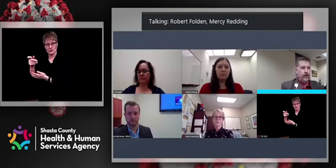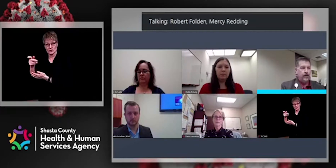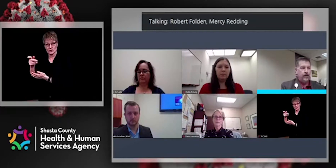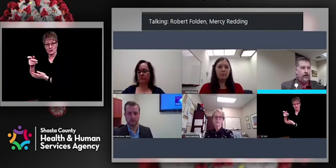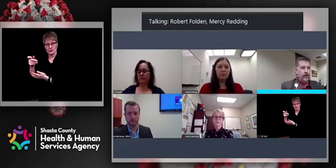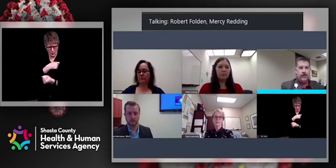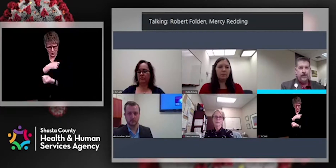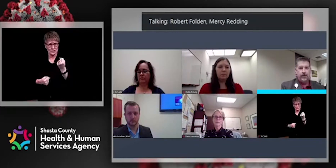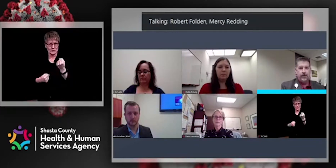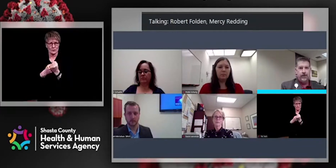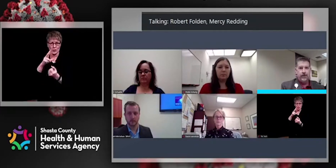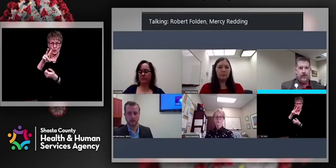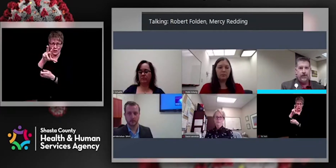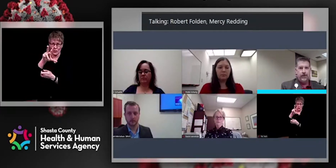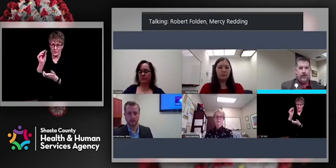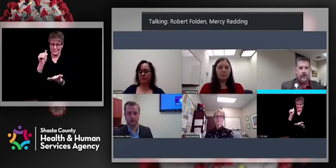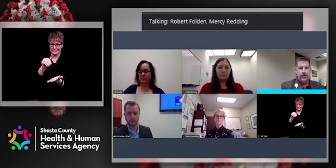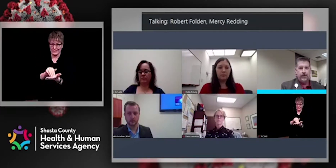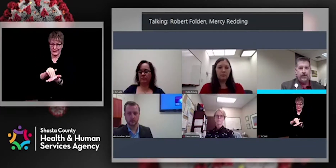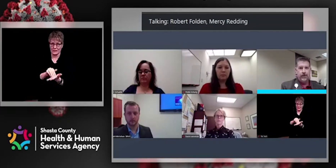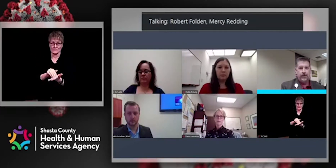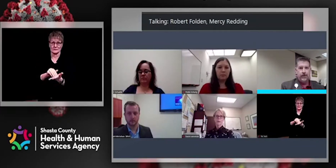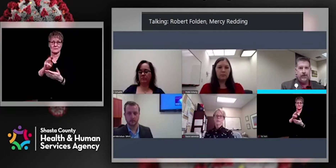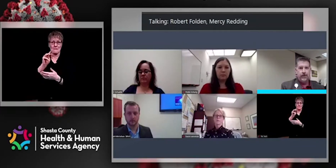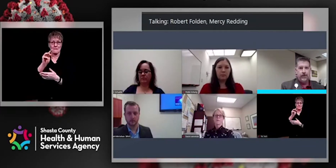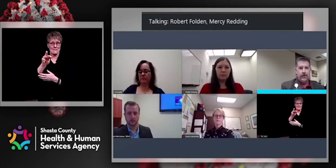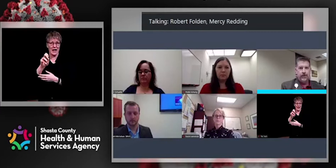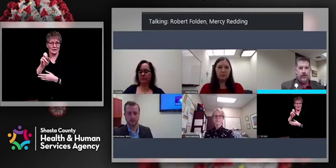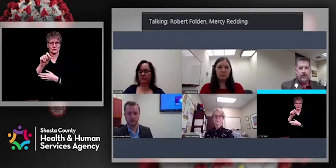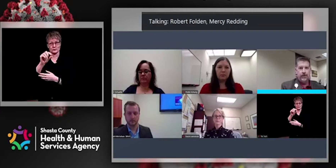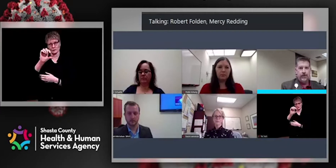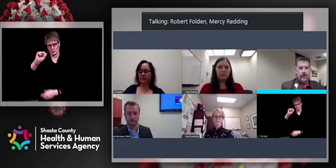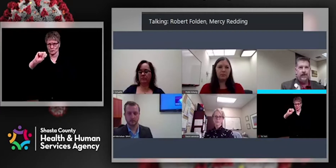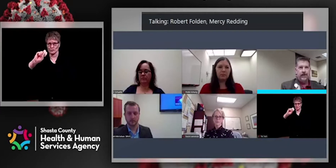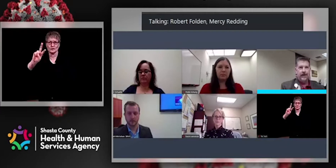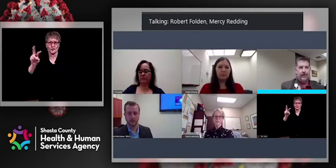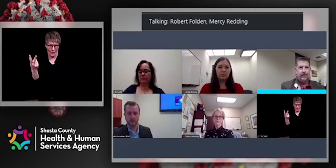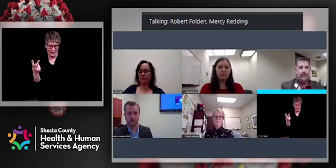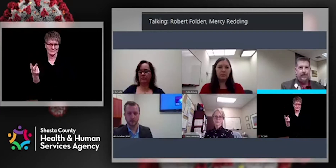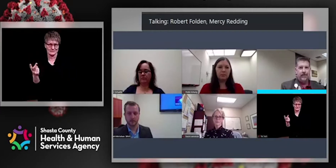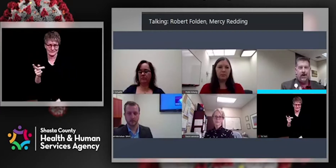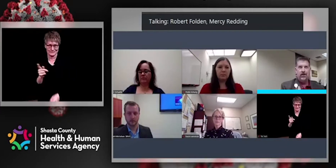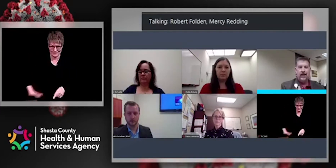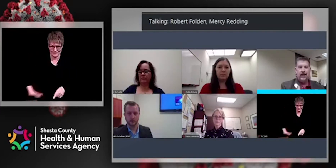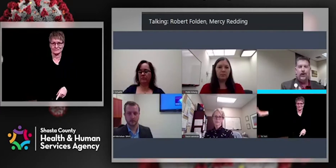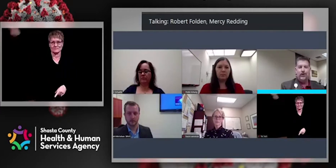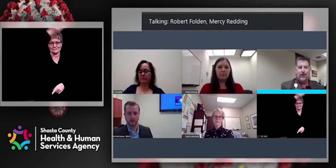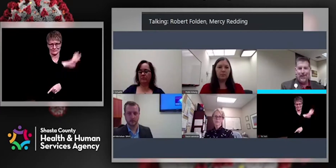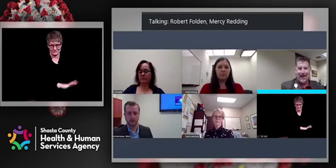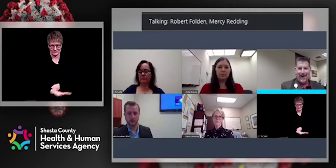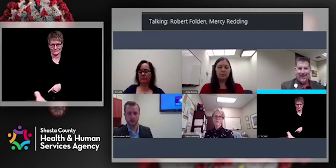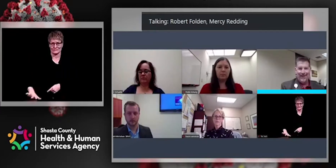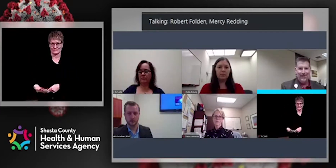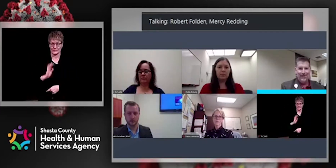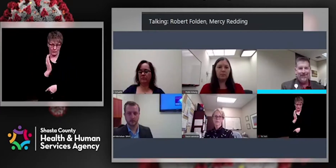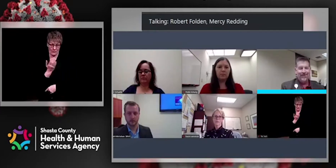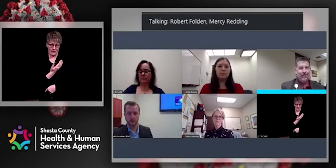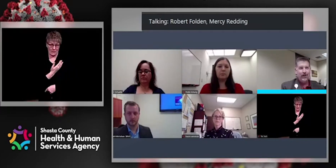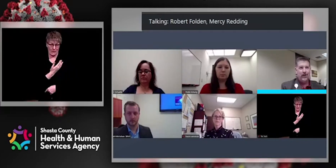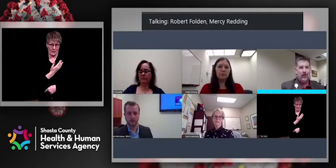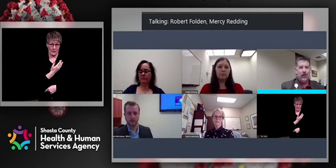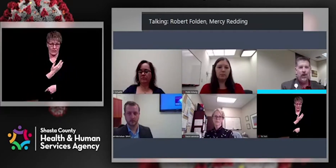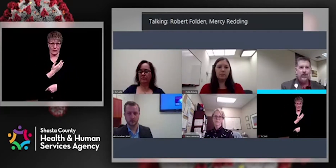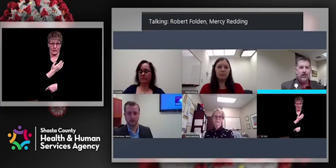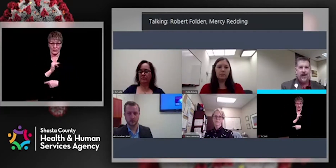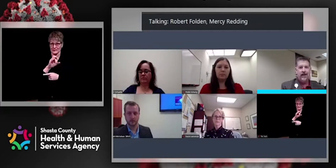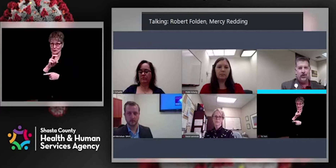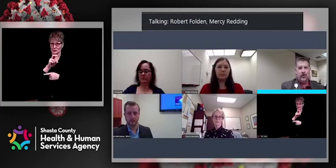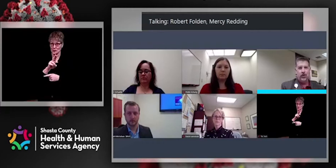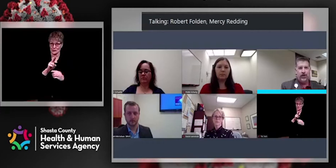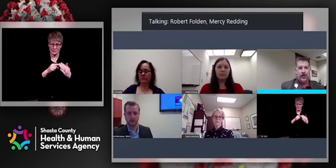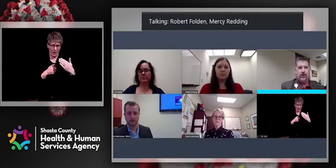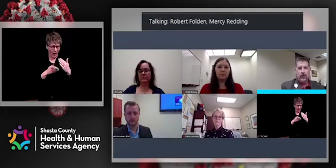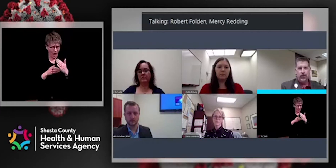our ICU here at Mercy Redding is often, I'll say, close to capacity. So, the one challenge with the